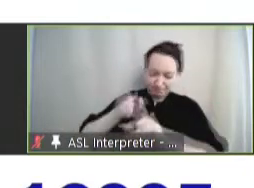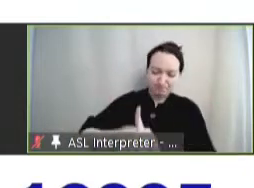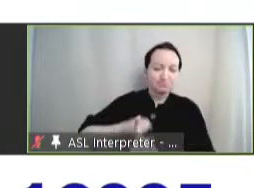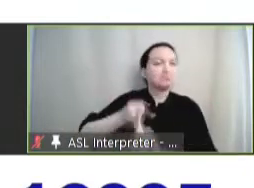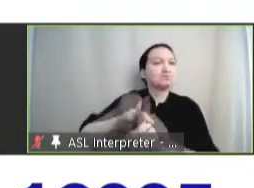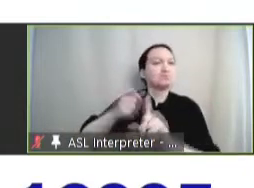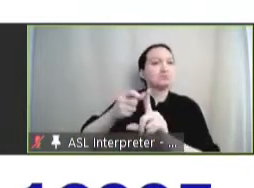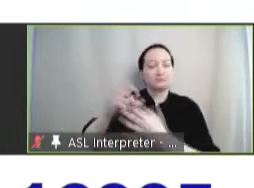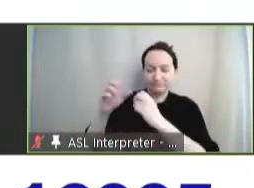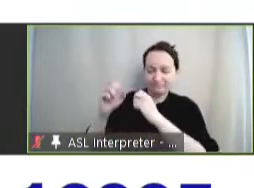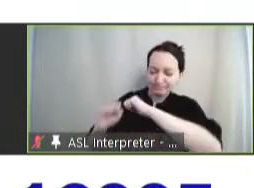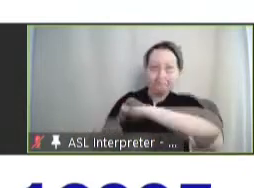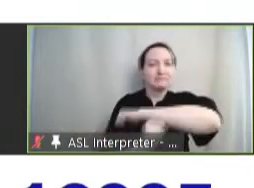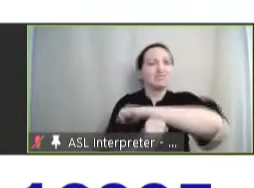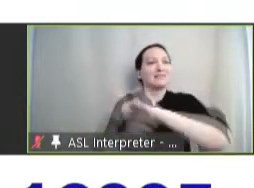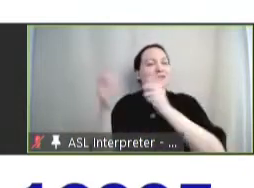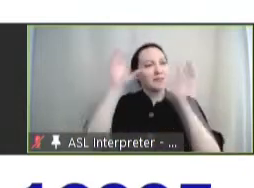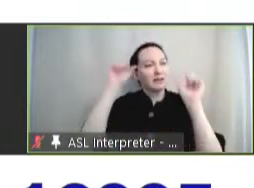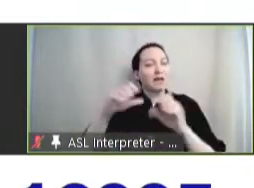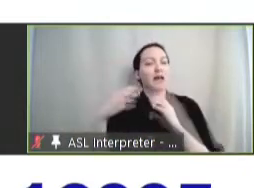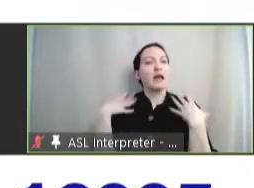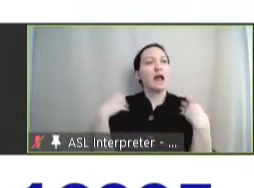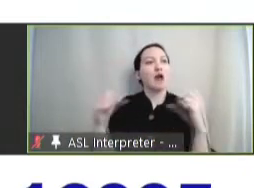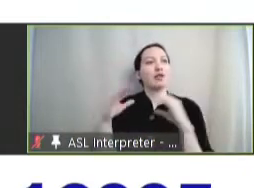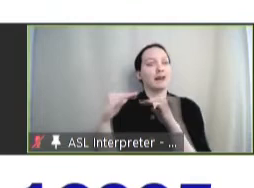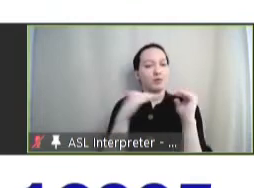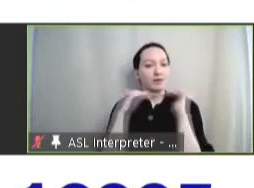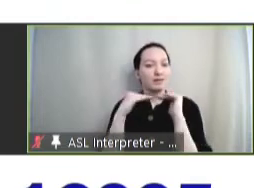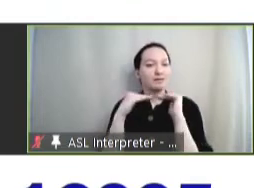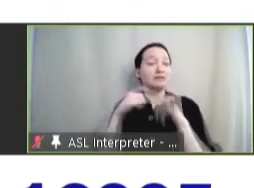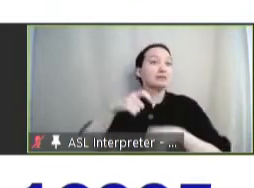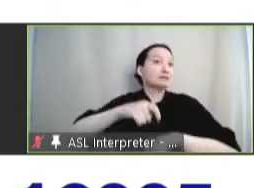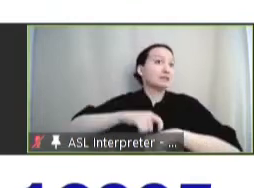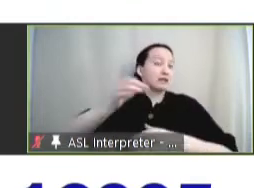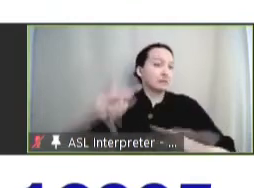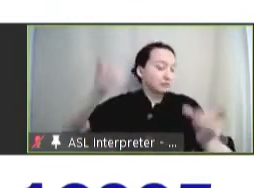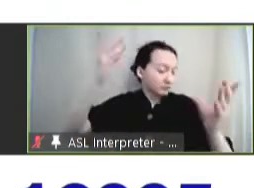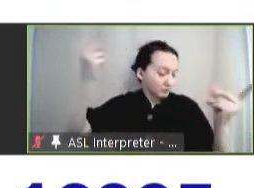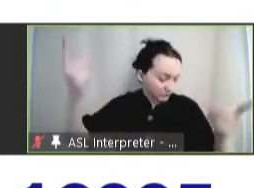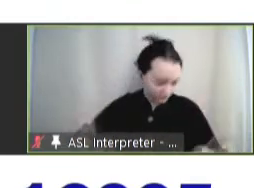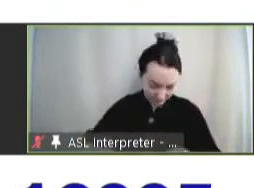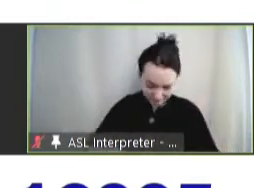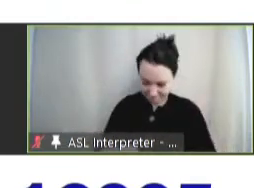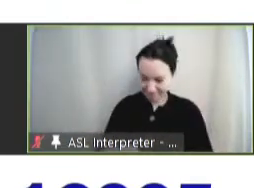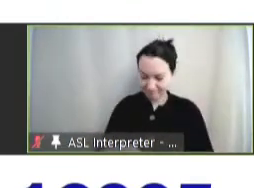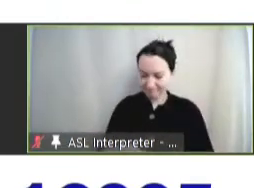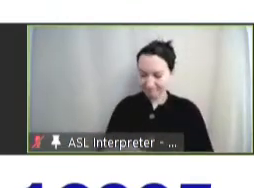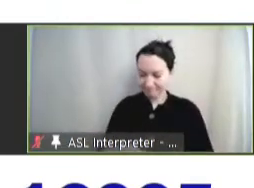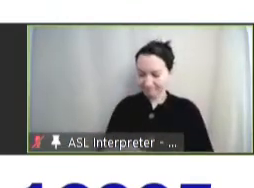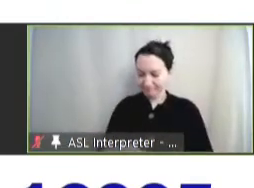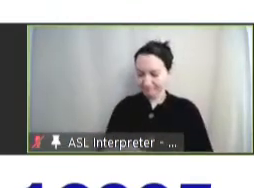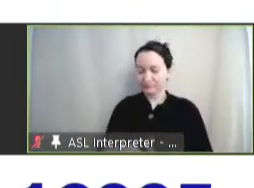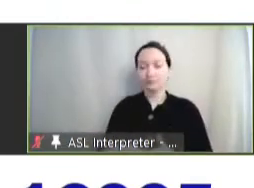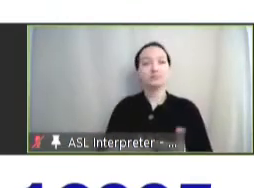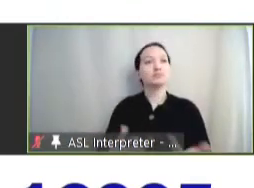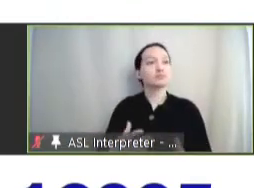to be able to build health equity during this kind of crisis. And, you know, it really is intended,